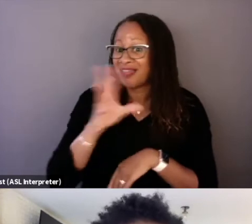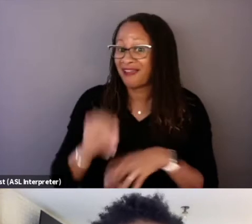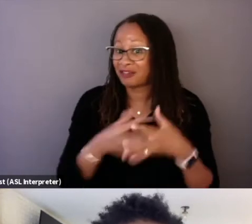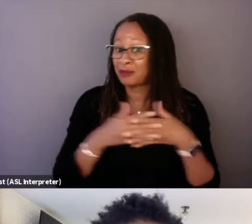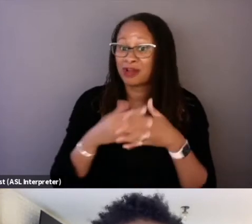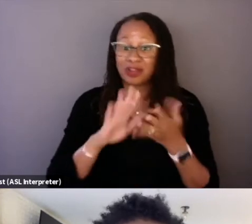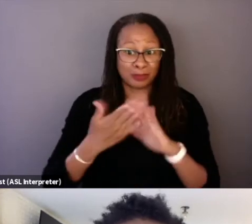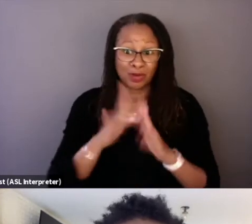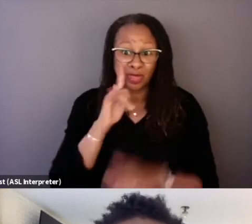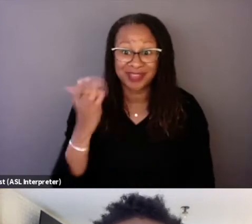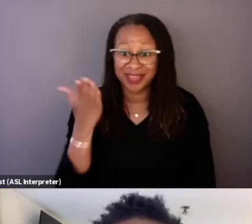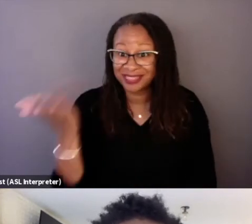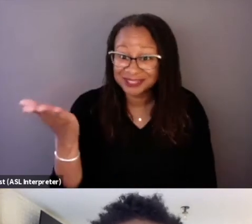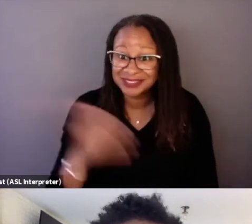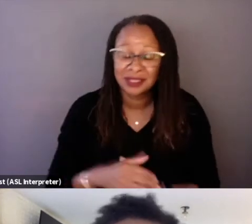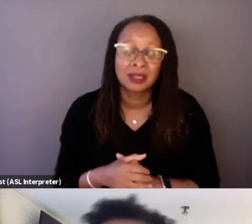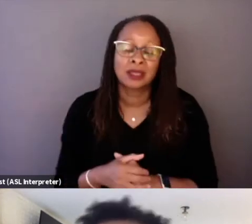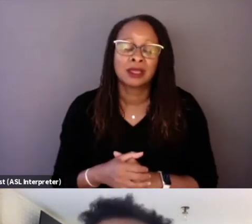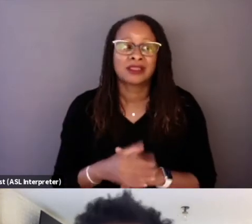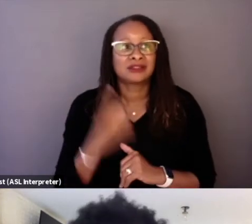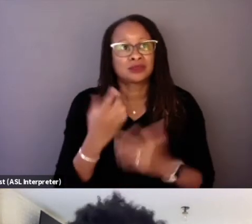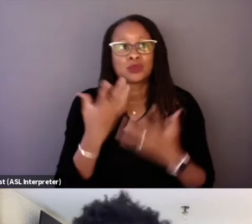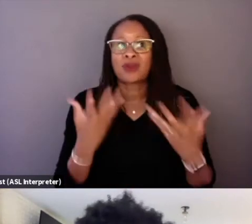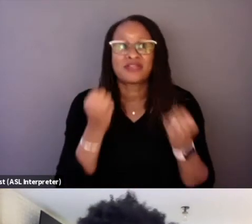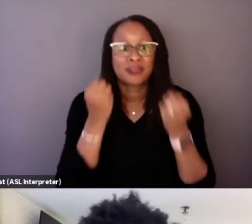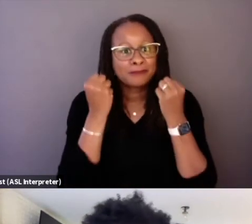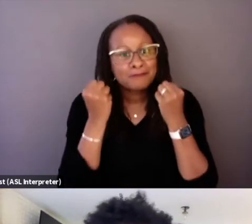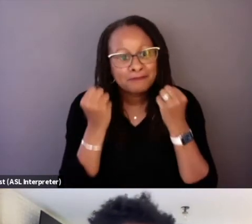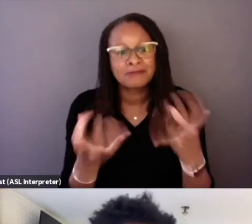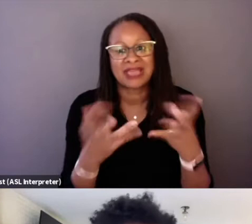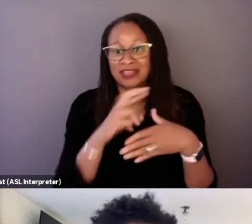You know, this is one of the many results, lethal results.